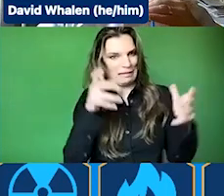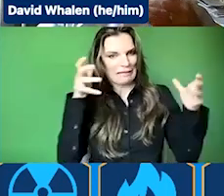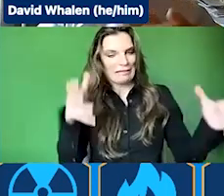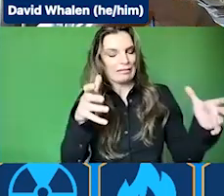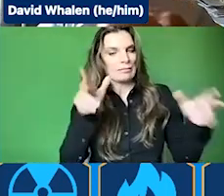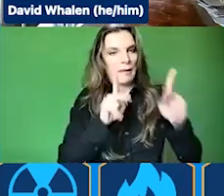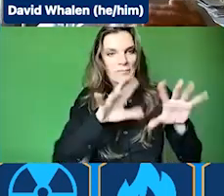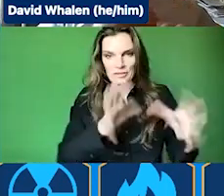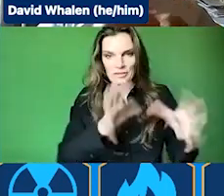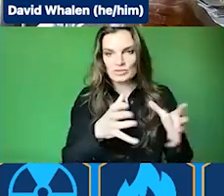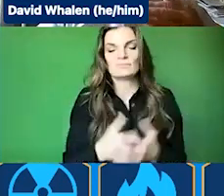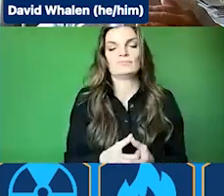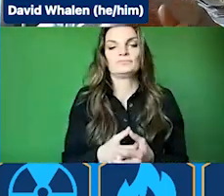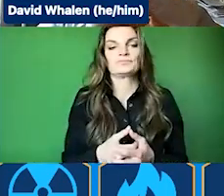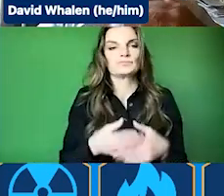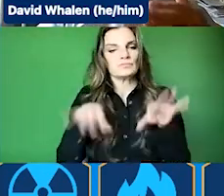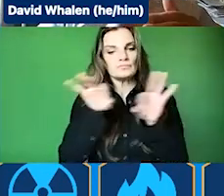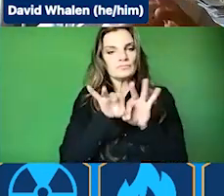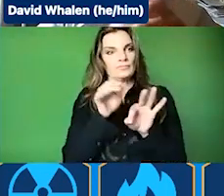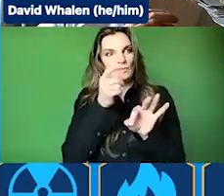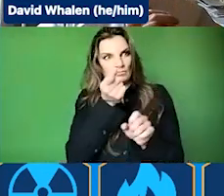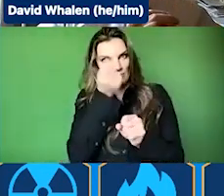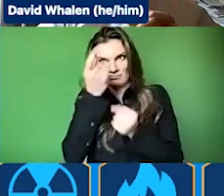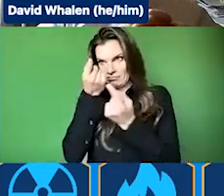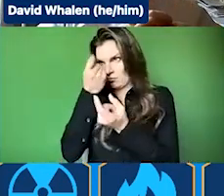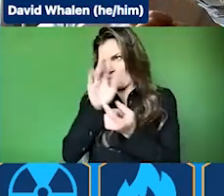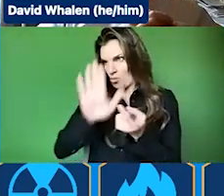bringing those people into play as we move forward on our plans.